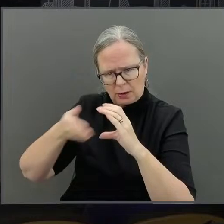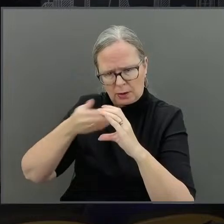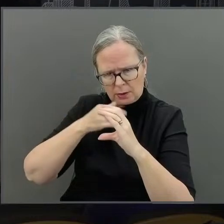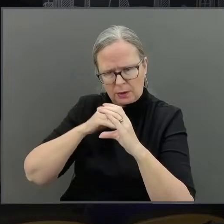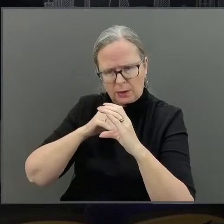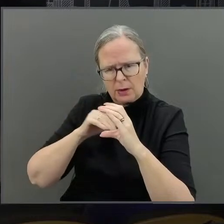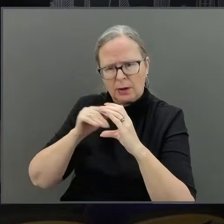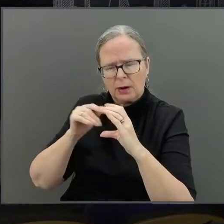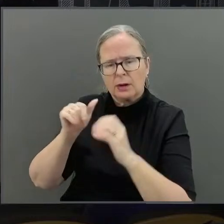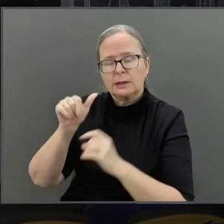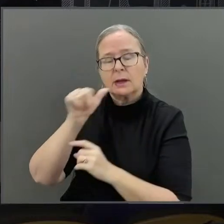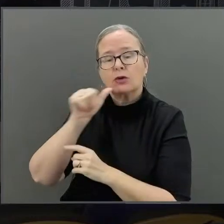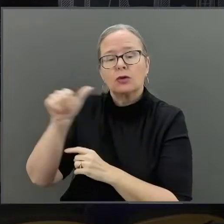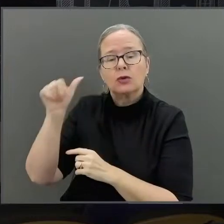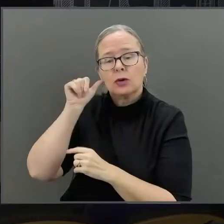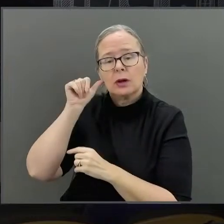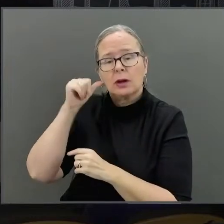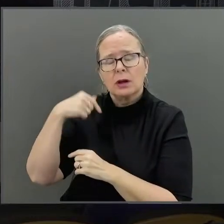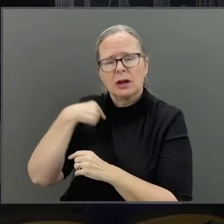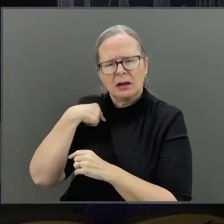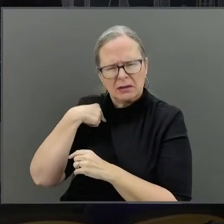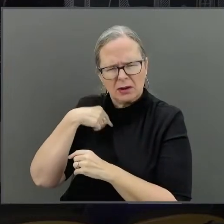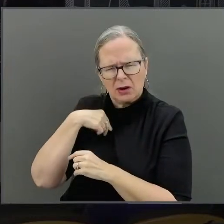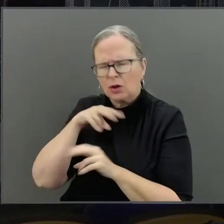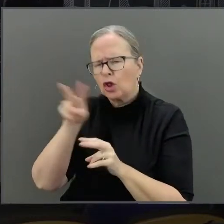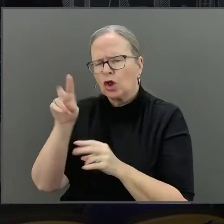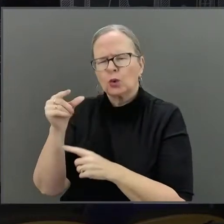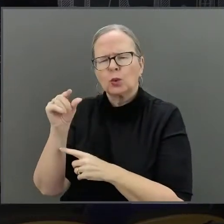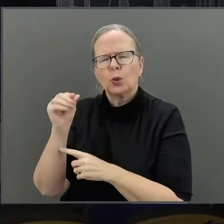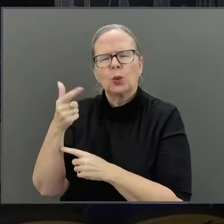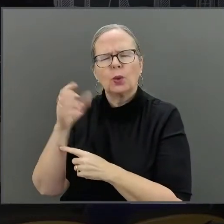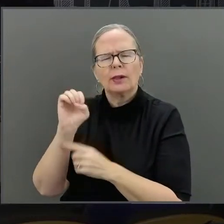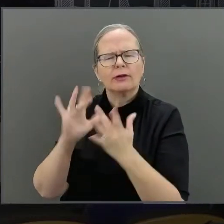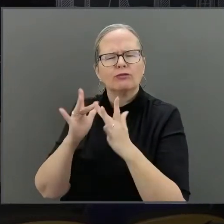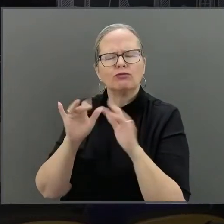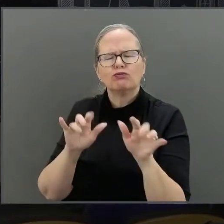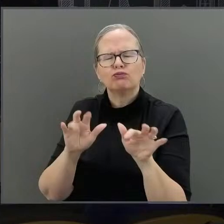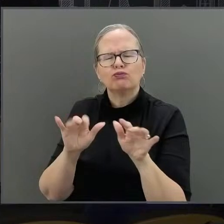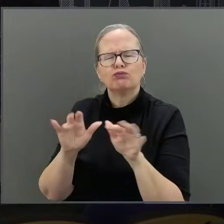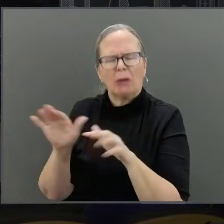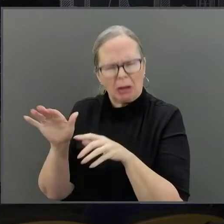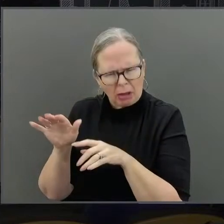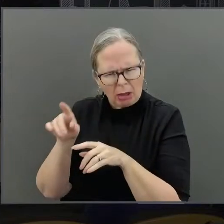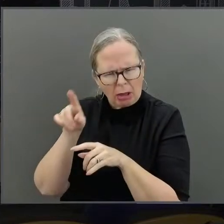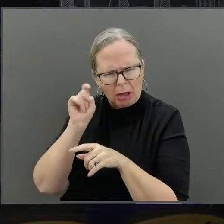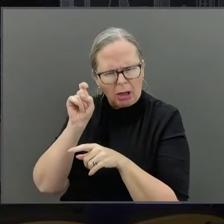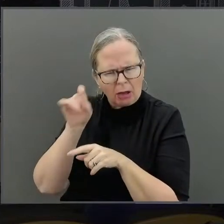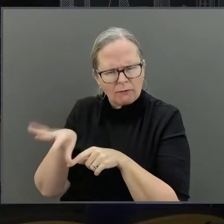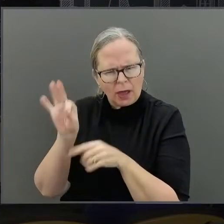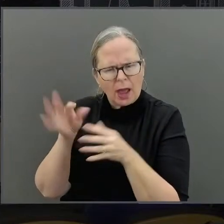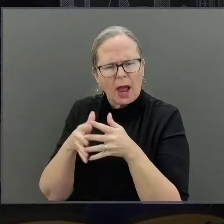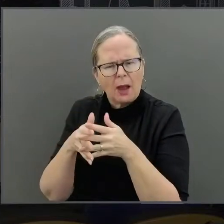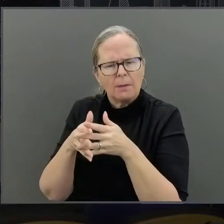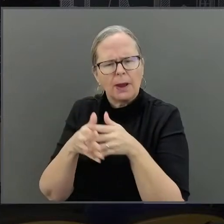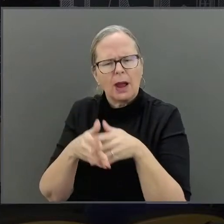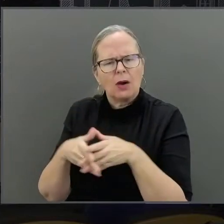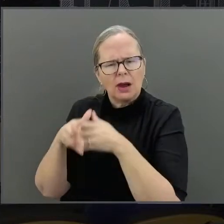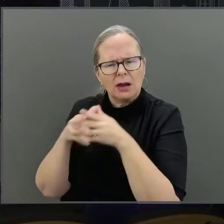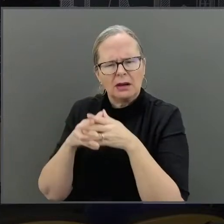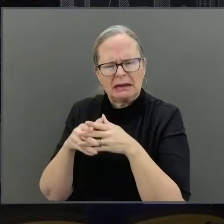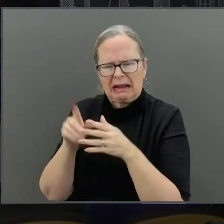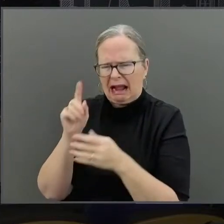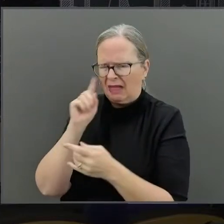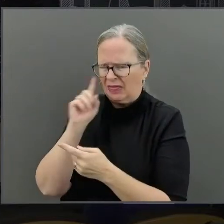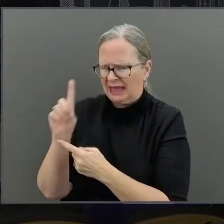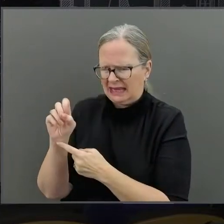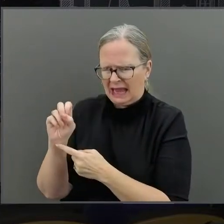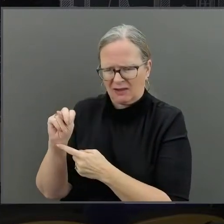a big break in Denver 1997 that prompted them to have to basically re their entire system is this